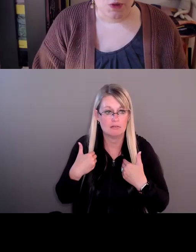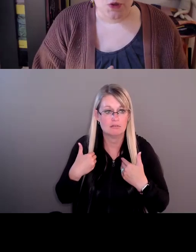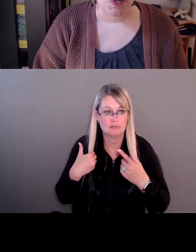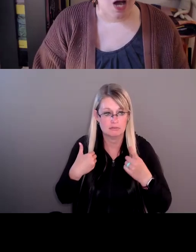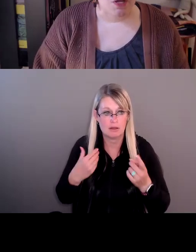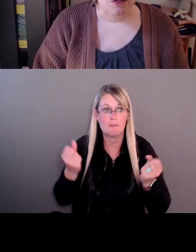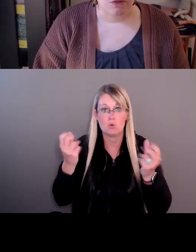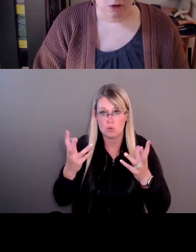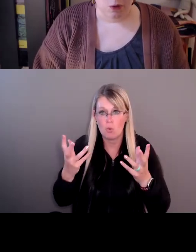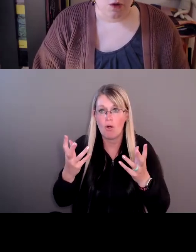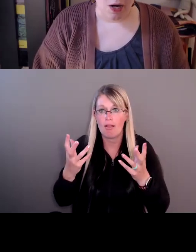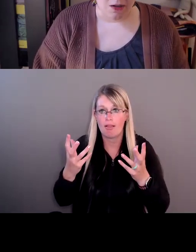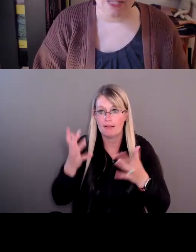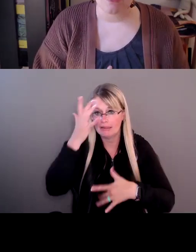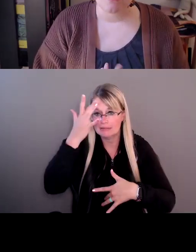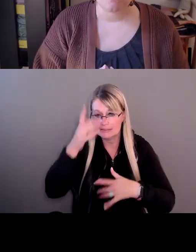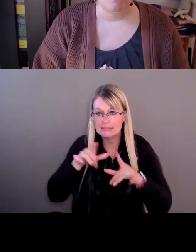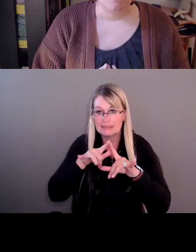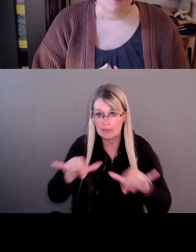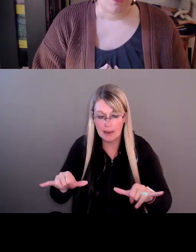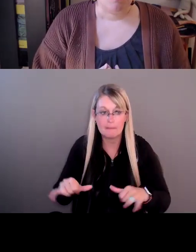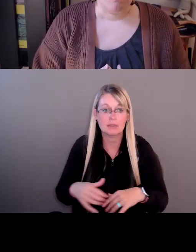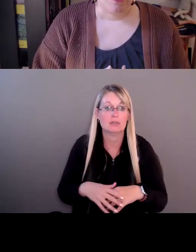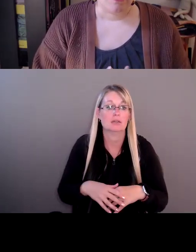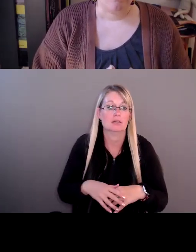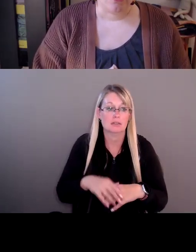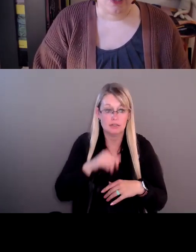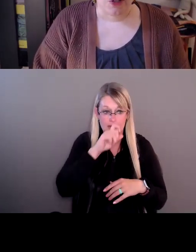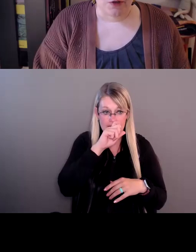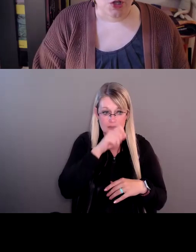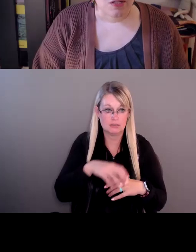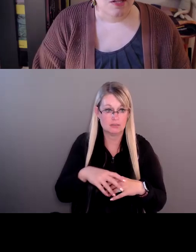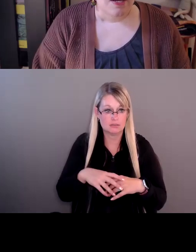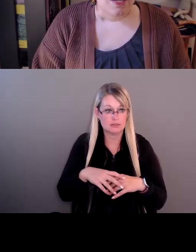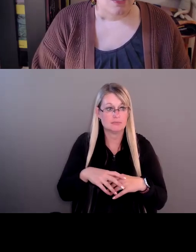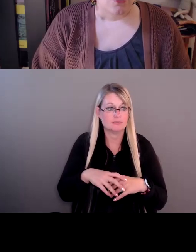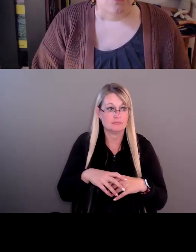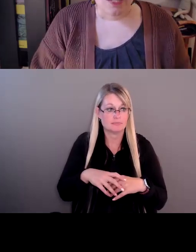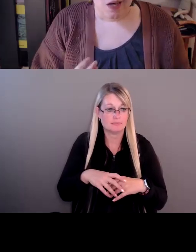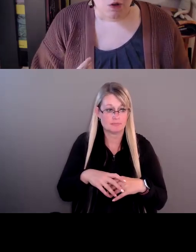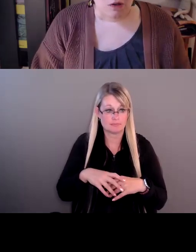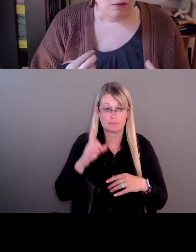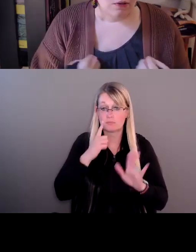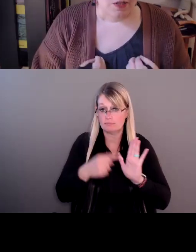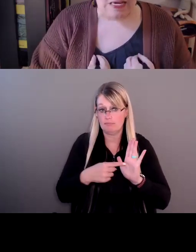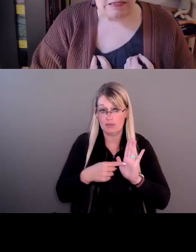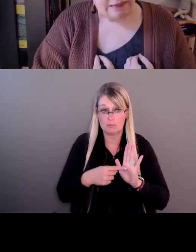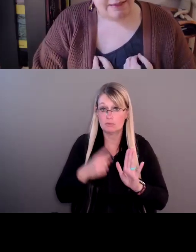super common for both chronic illnesses and for neurodivergence. So for example, using me as an